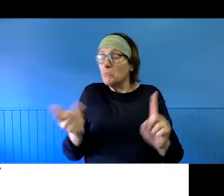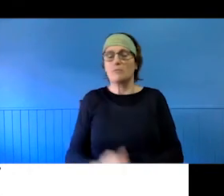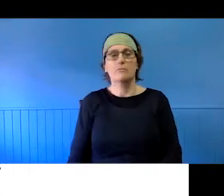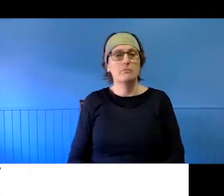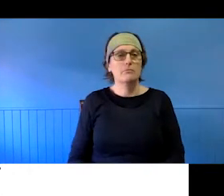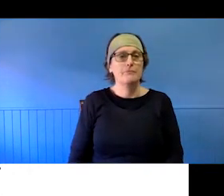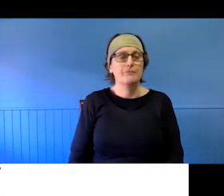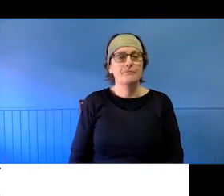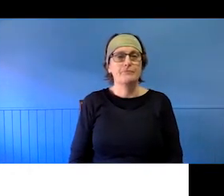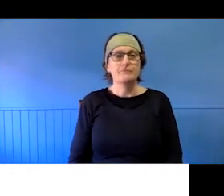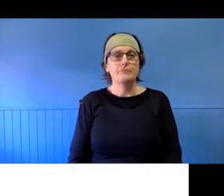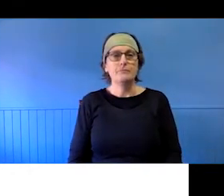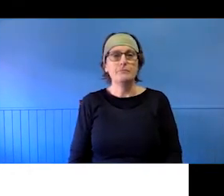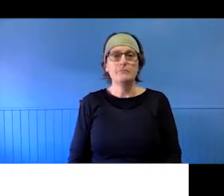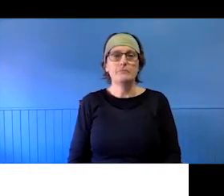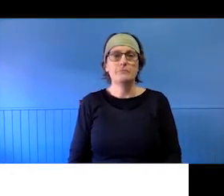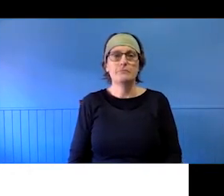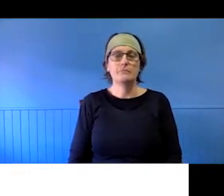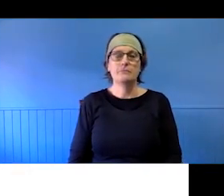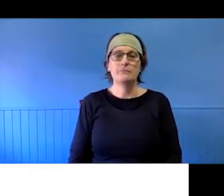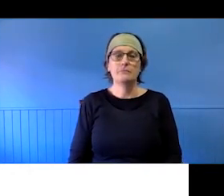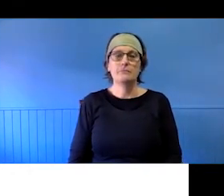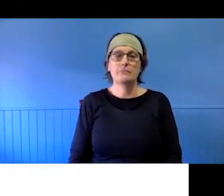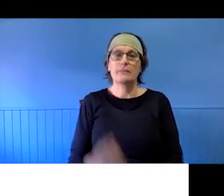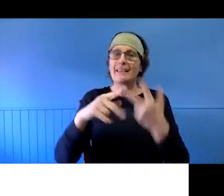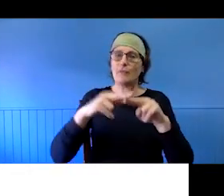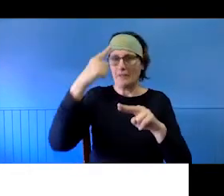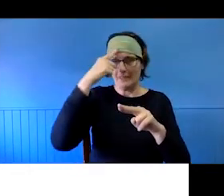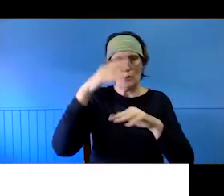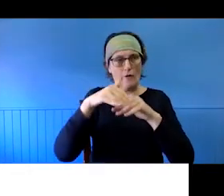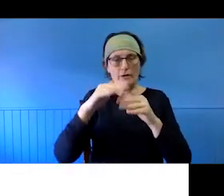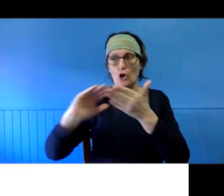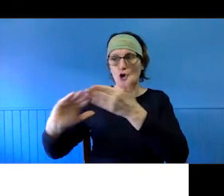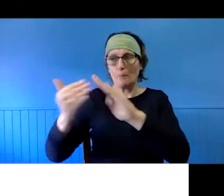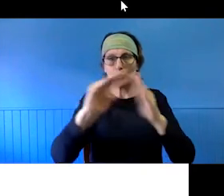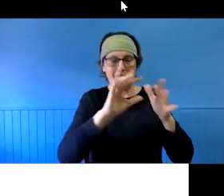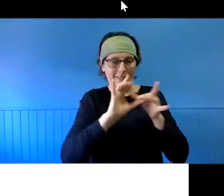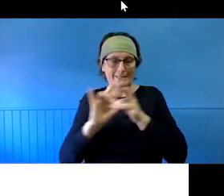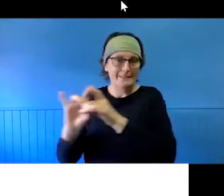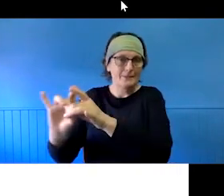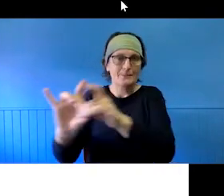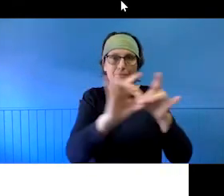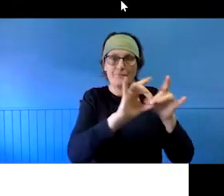As we look at developing a connection and community for learning online, this